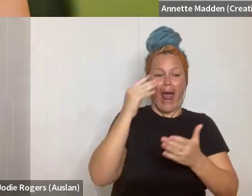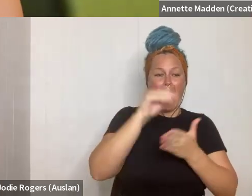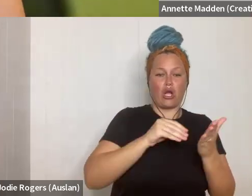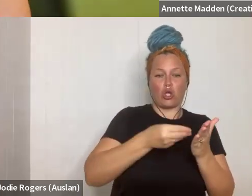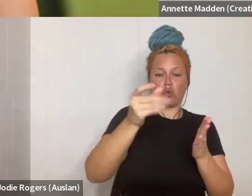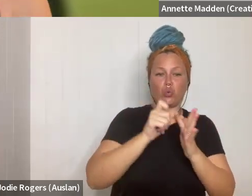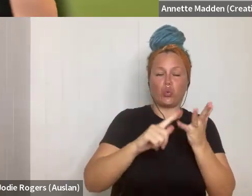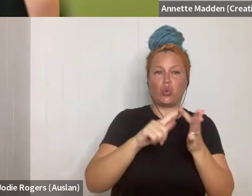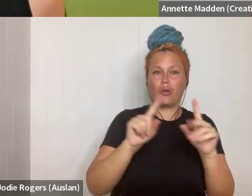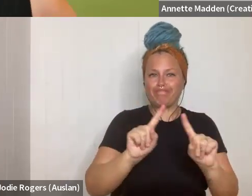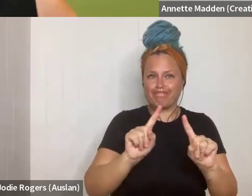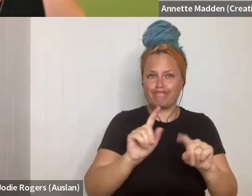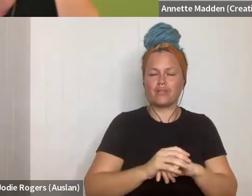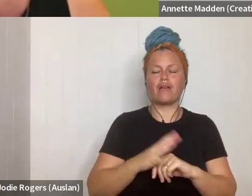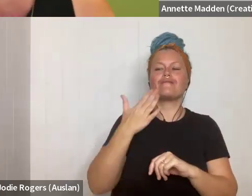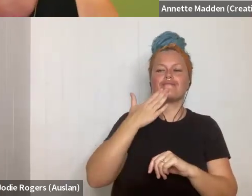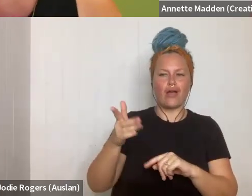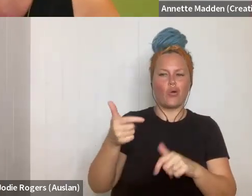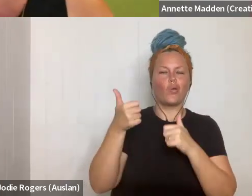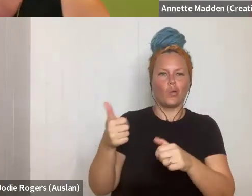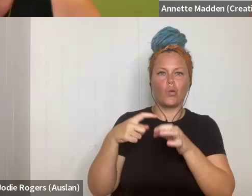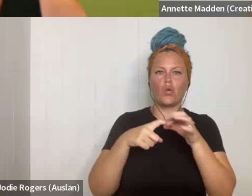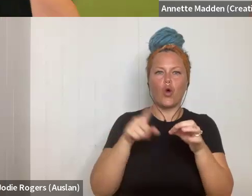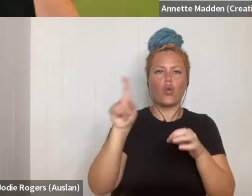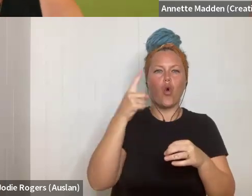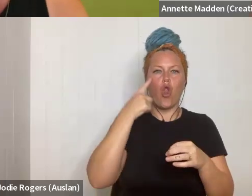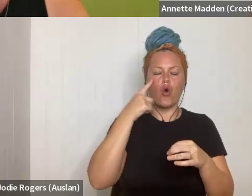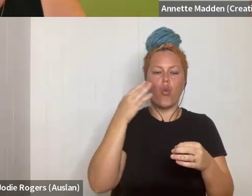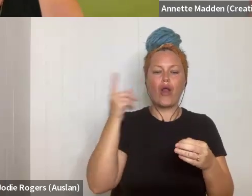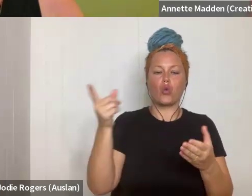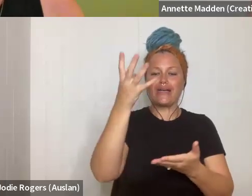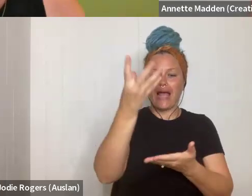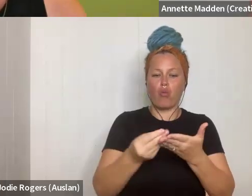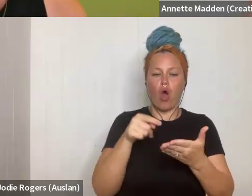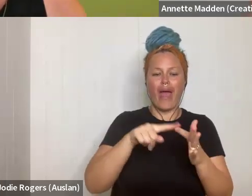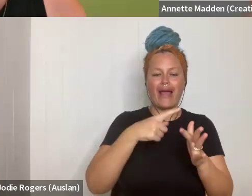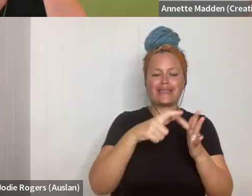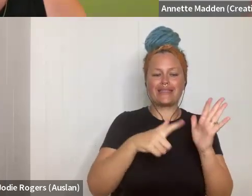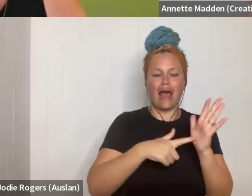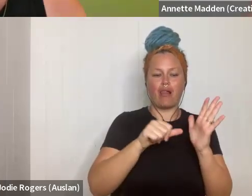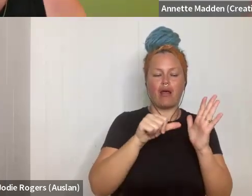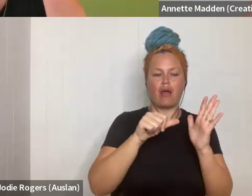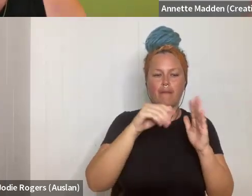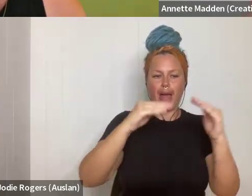activities . Thank you, this is a